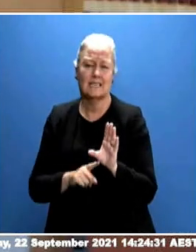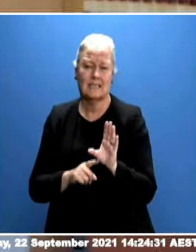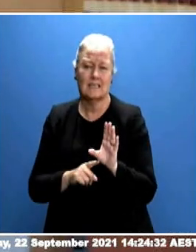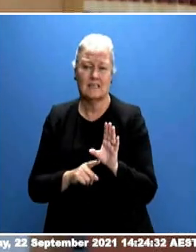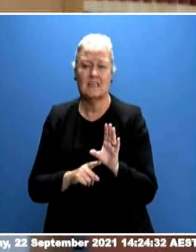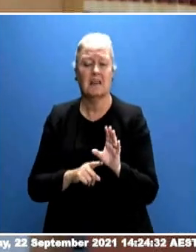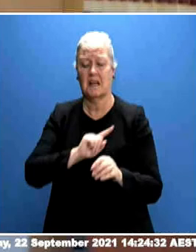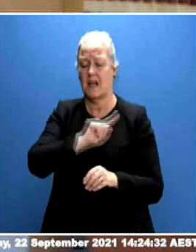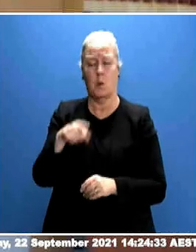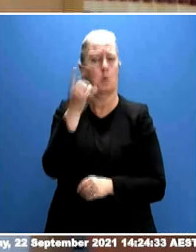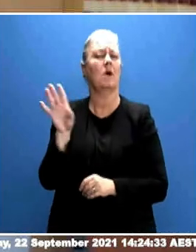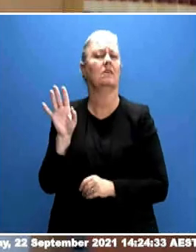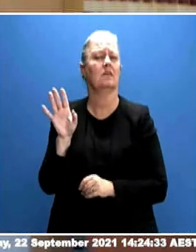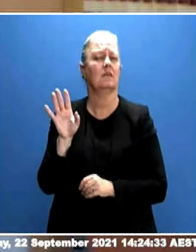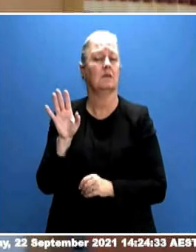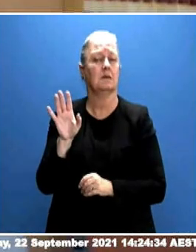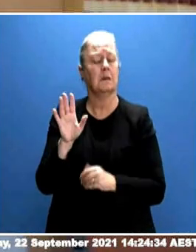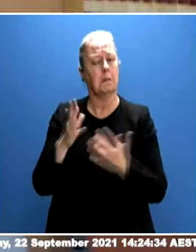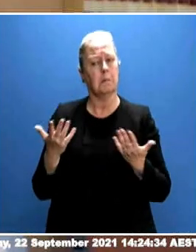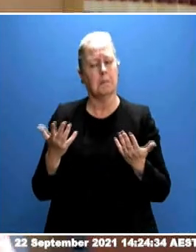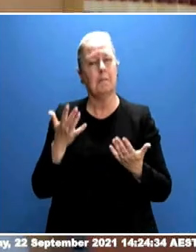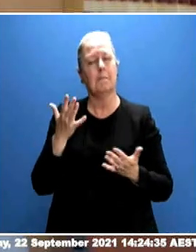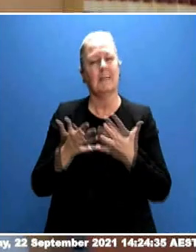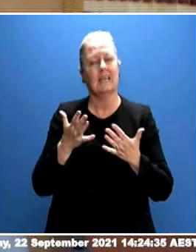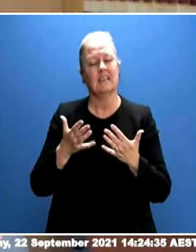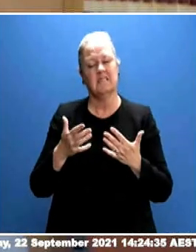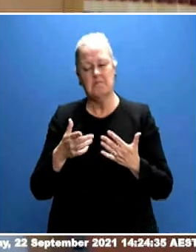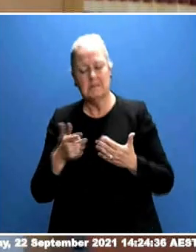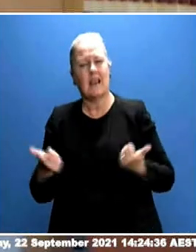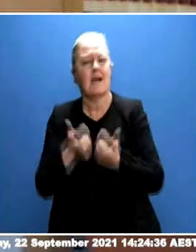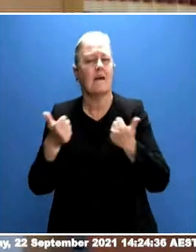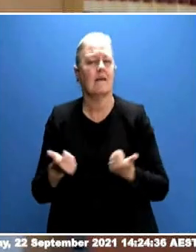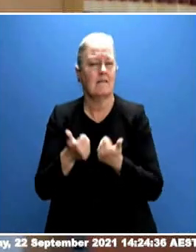which tells us that that's sufficient for the majority of children.